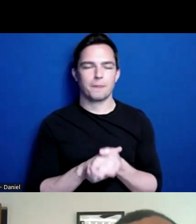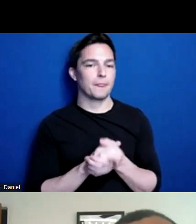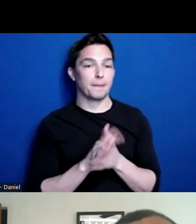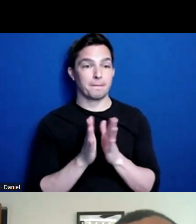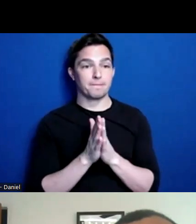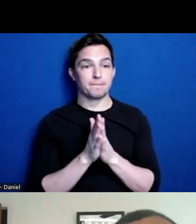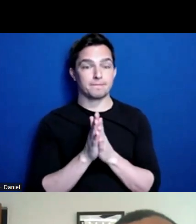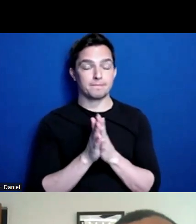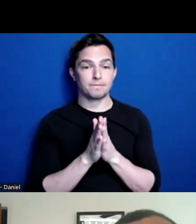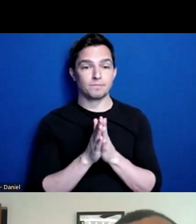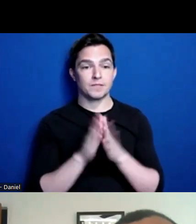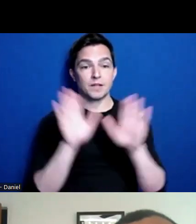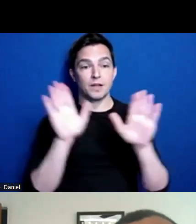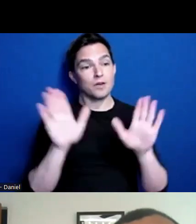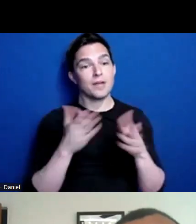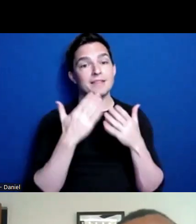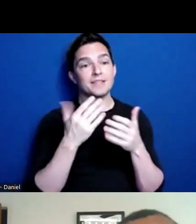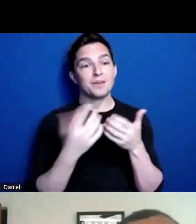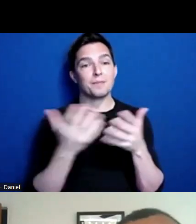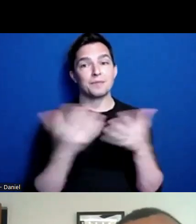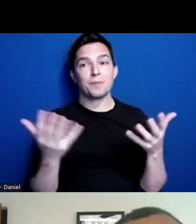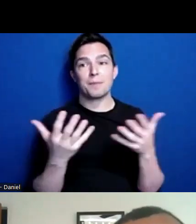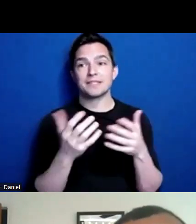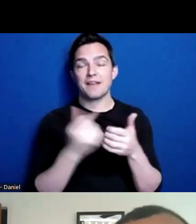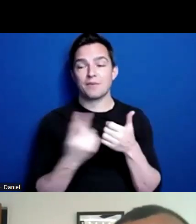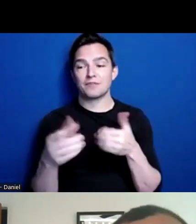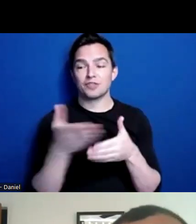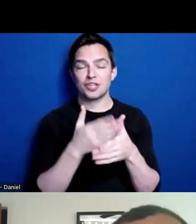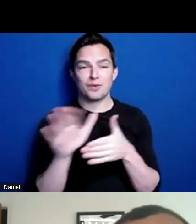(Stephanie Picazo) Great. Thank you so much, everyone, for sharing your experiences and